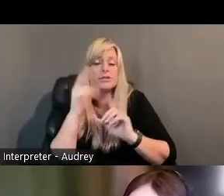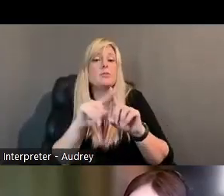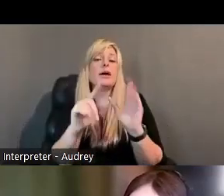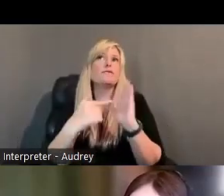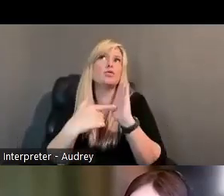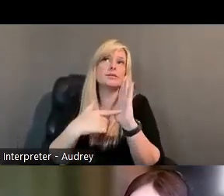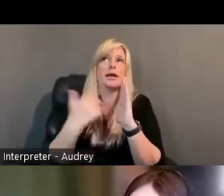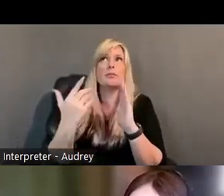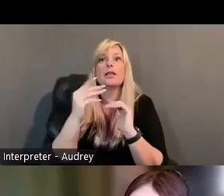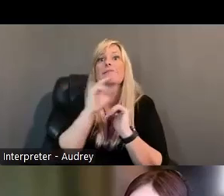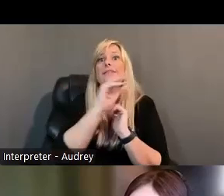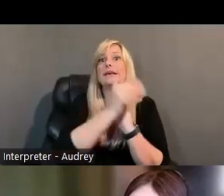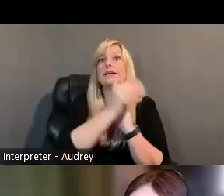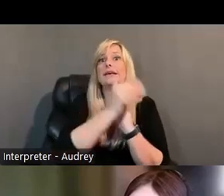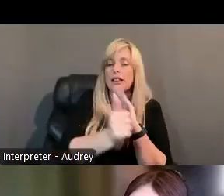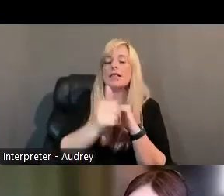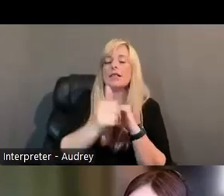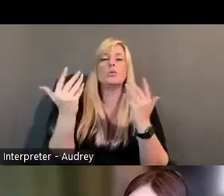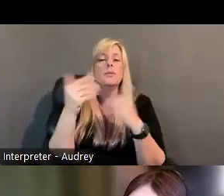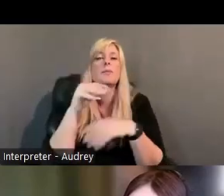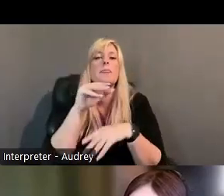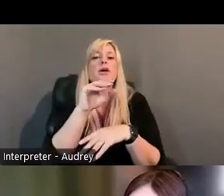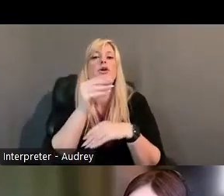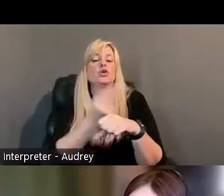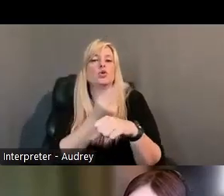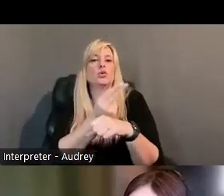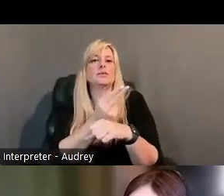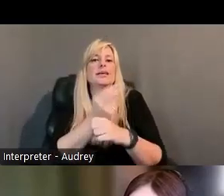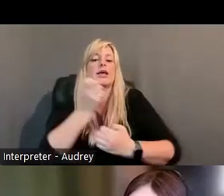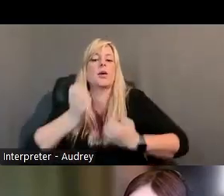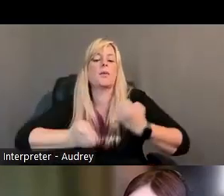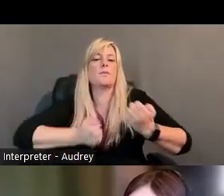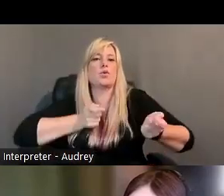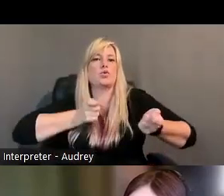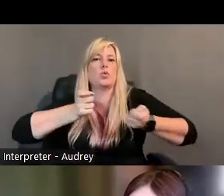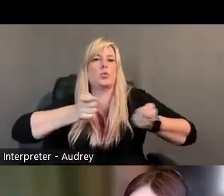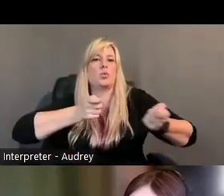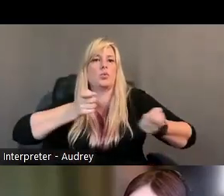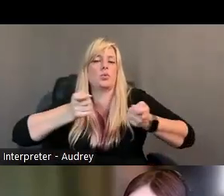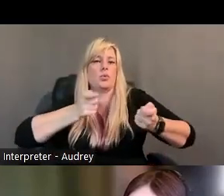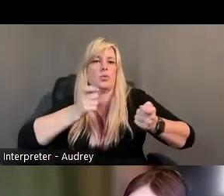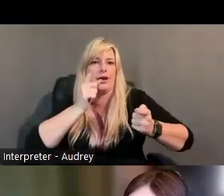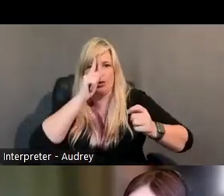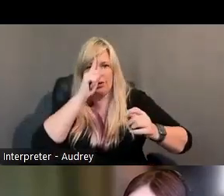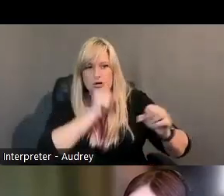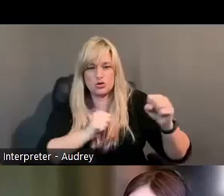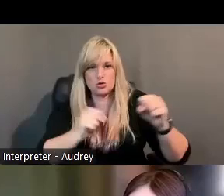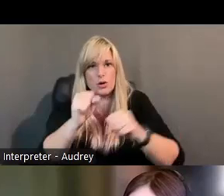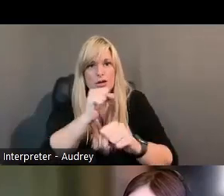skill, an example of a skill is using emotional regulation strategies. And three of the several